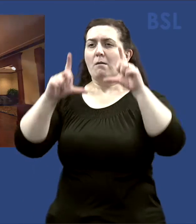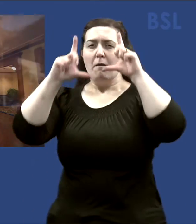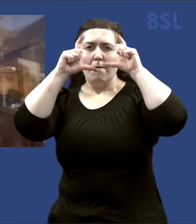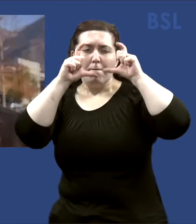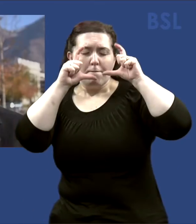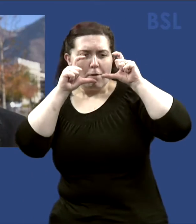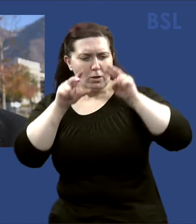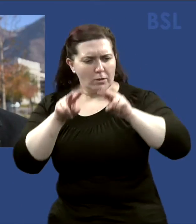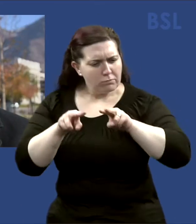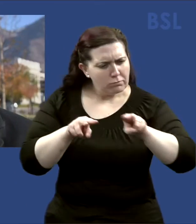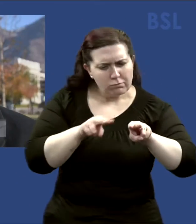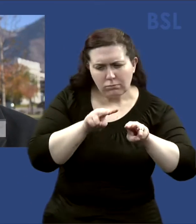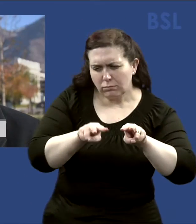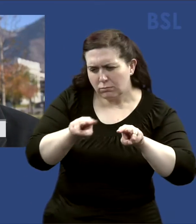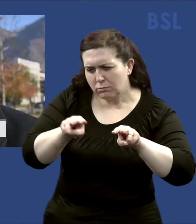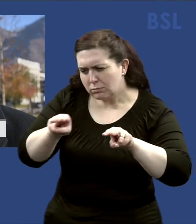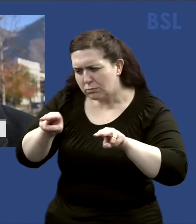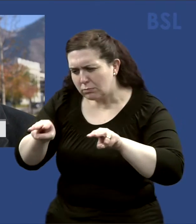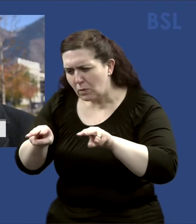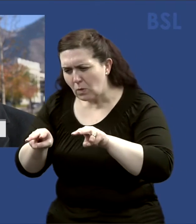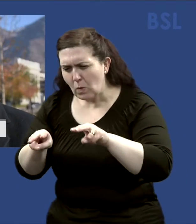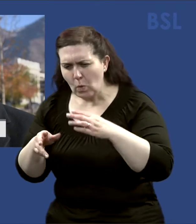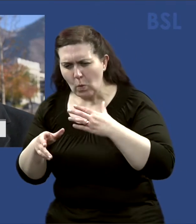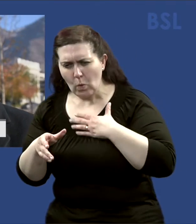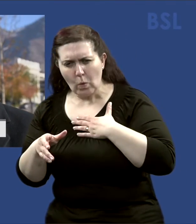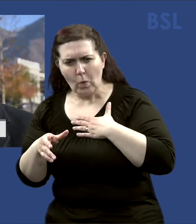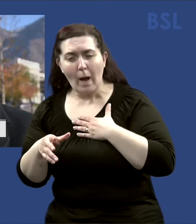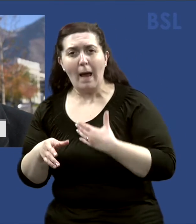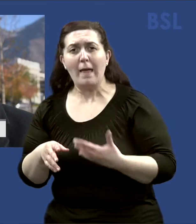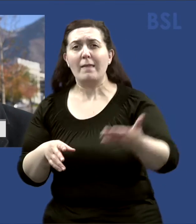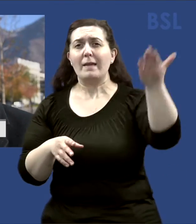Architect: "There's a lot of good photos that we studied to see what was this like.